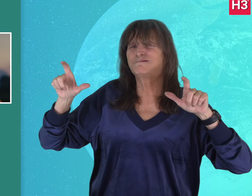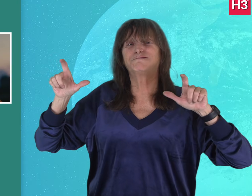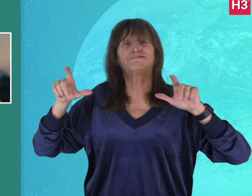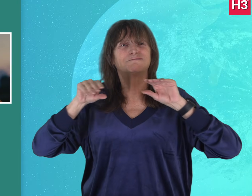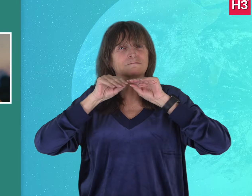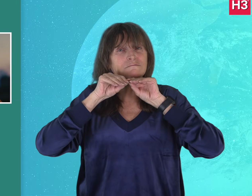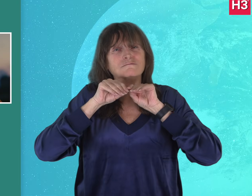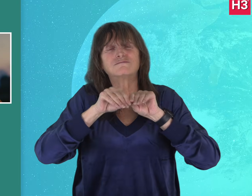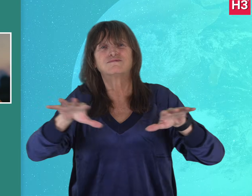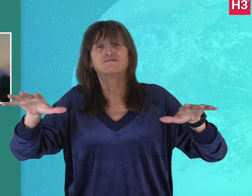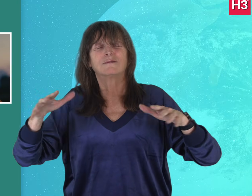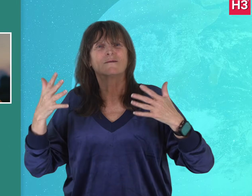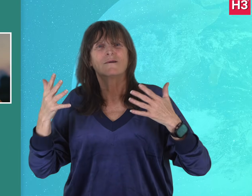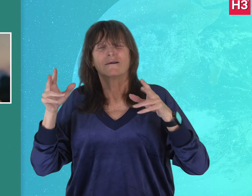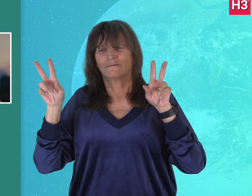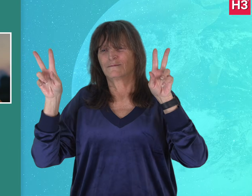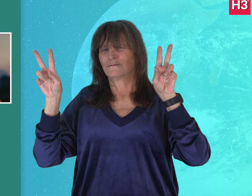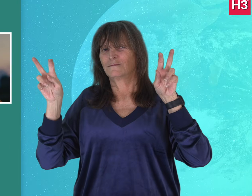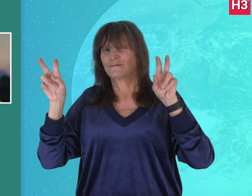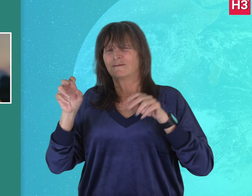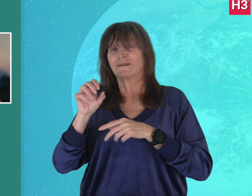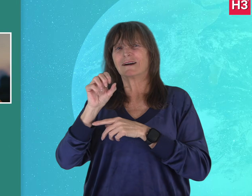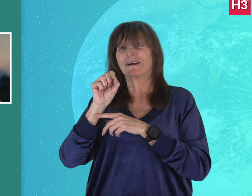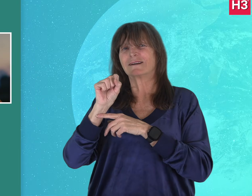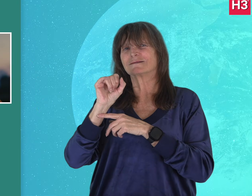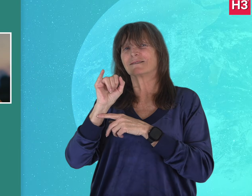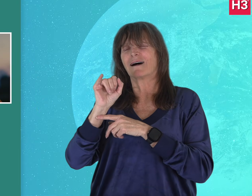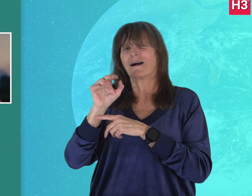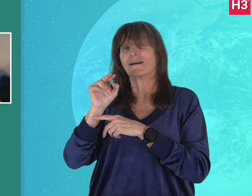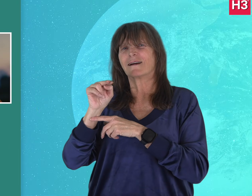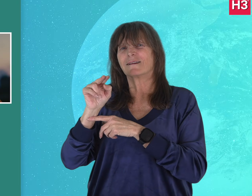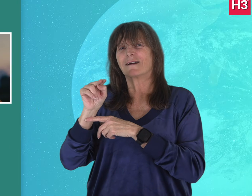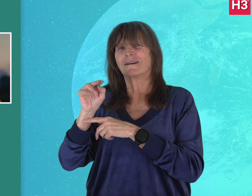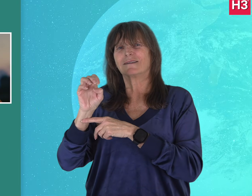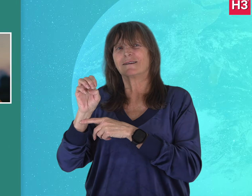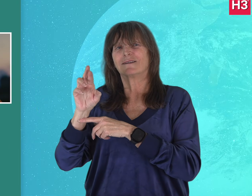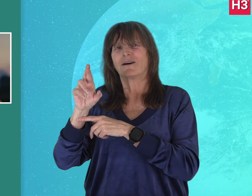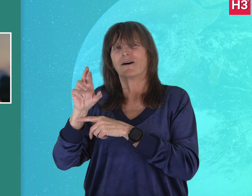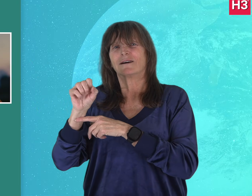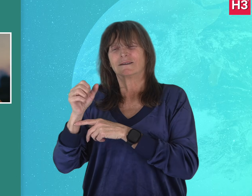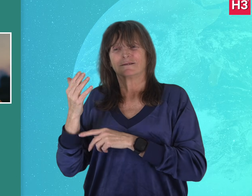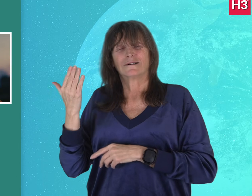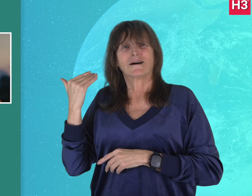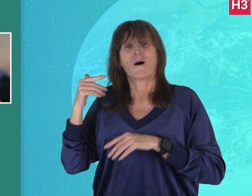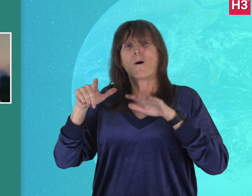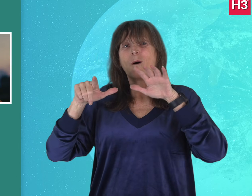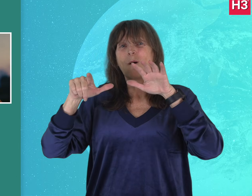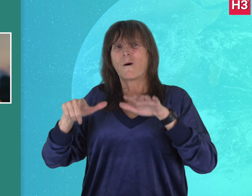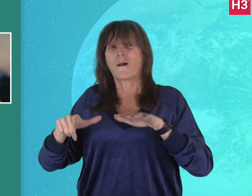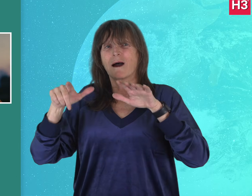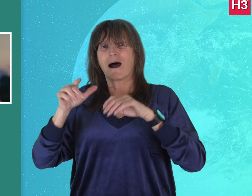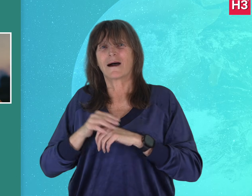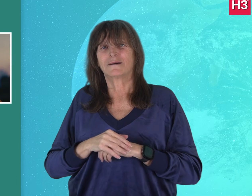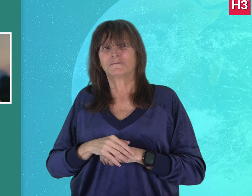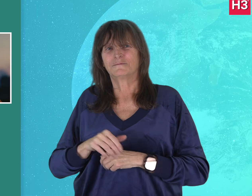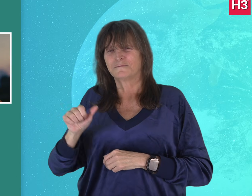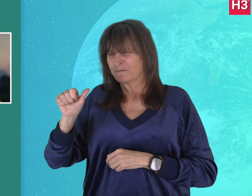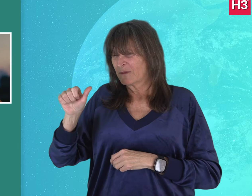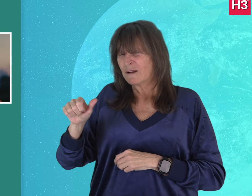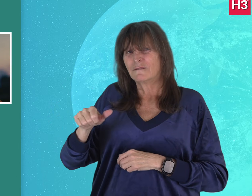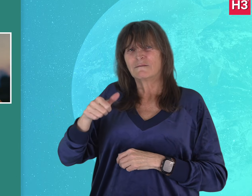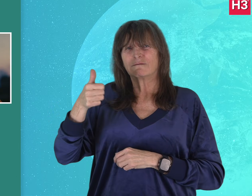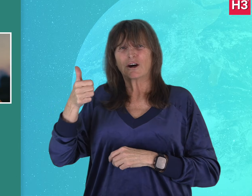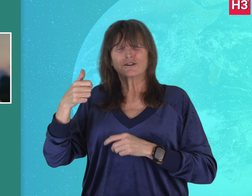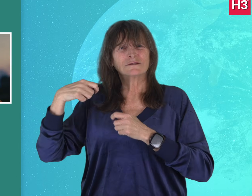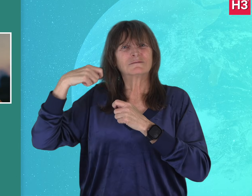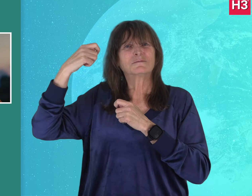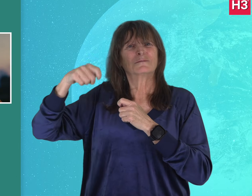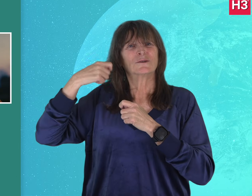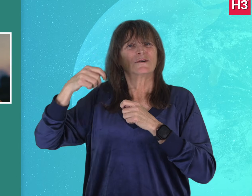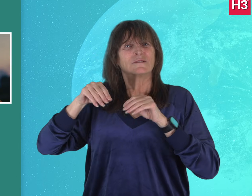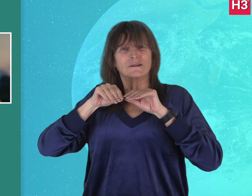One major release was “Sinners” in July, the first movie streamed